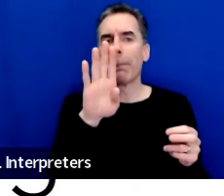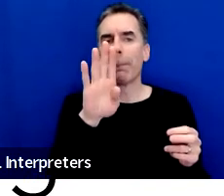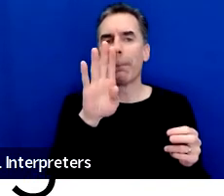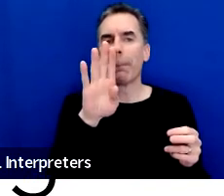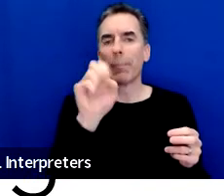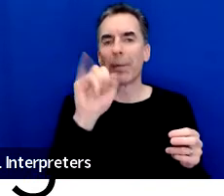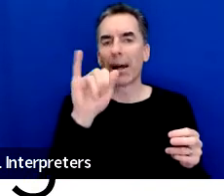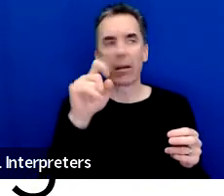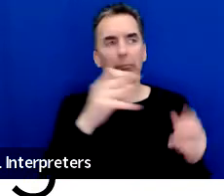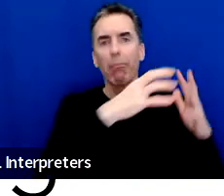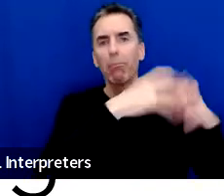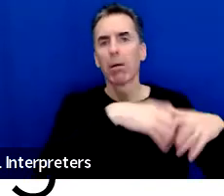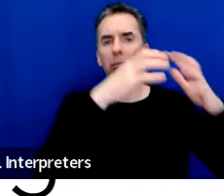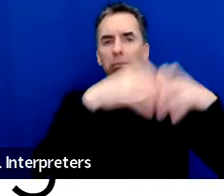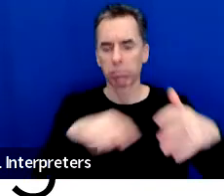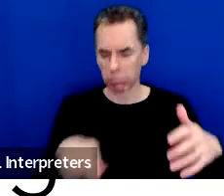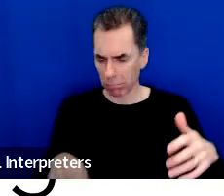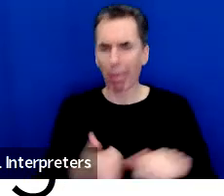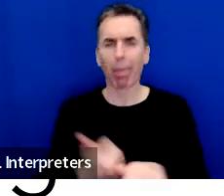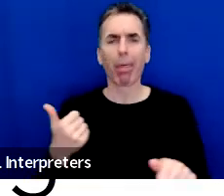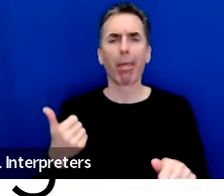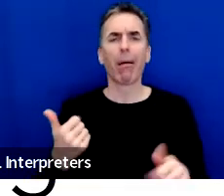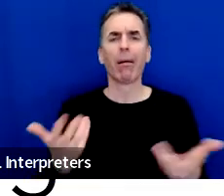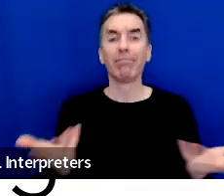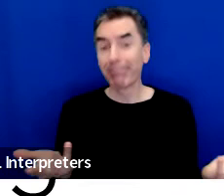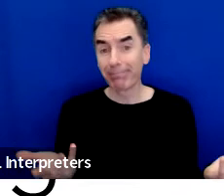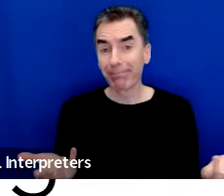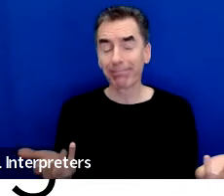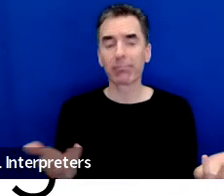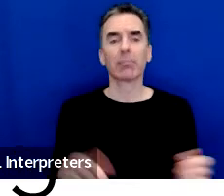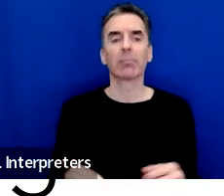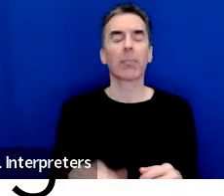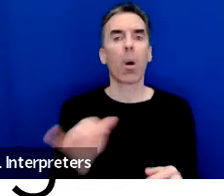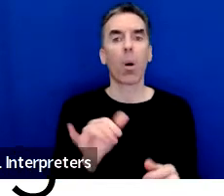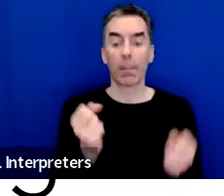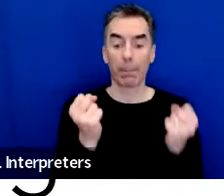So and and another reason was that many of our students work in K-12 schools.